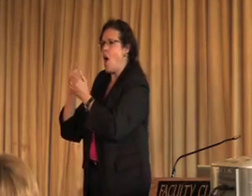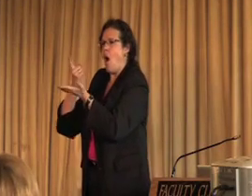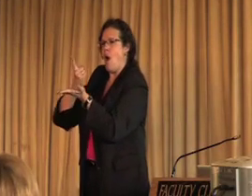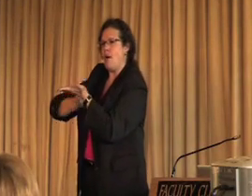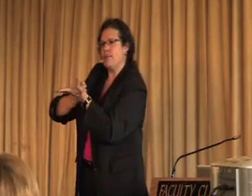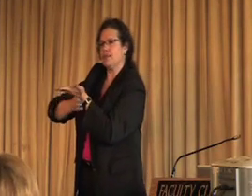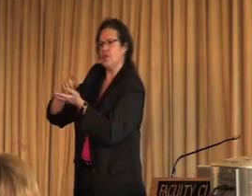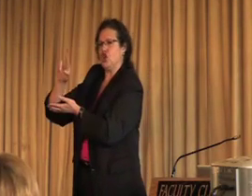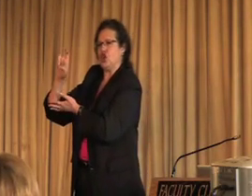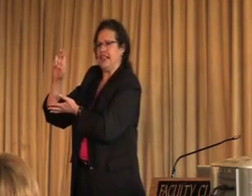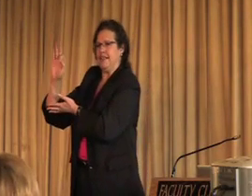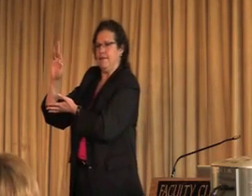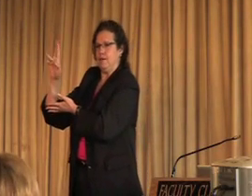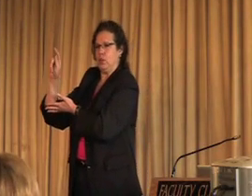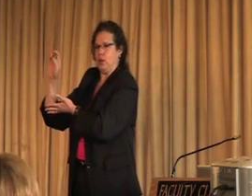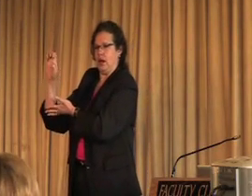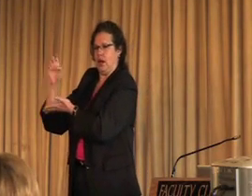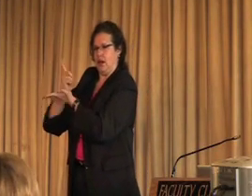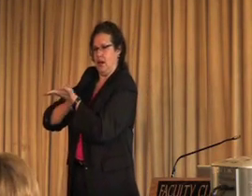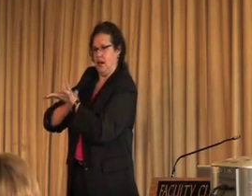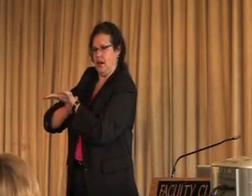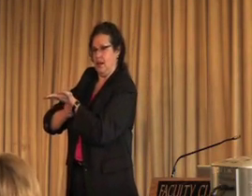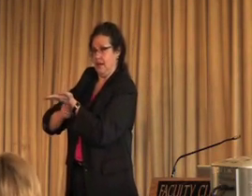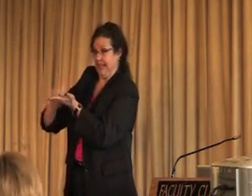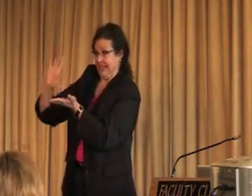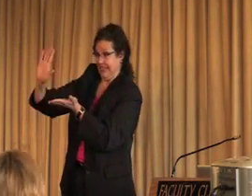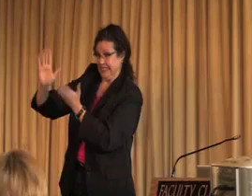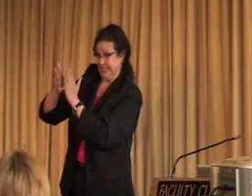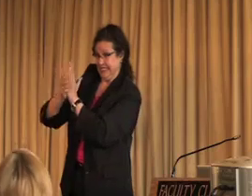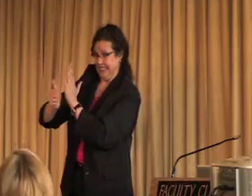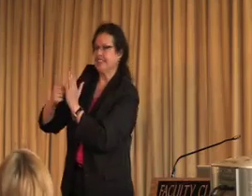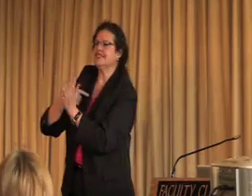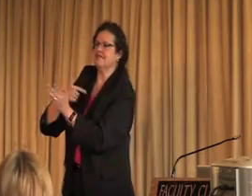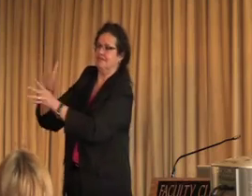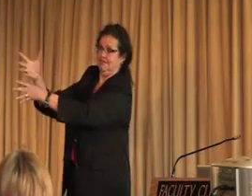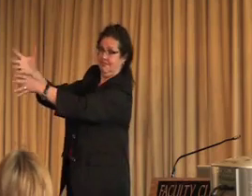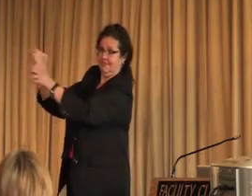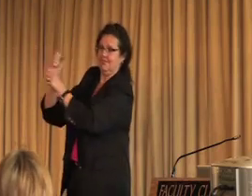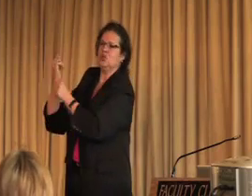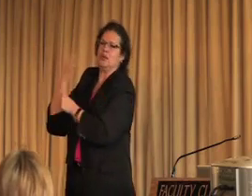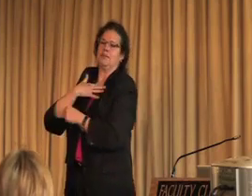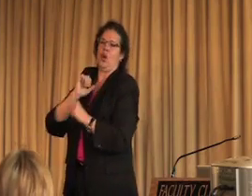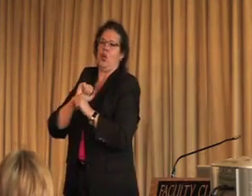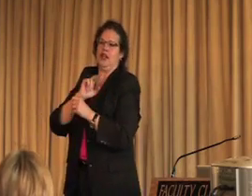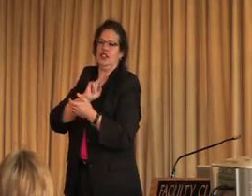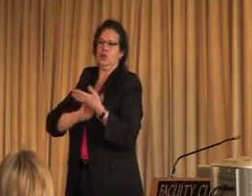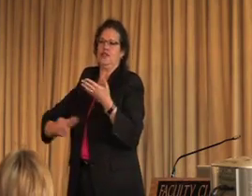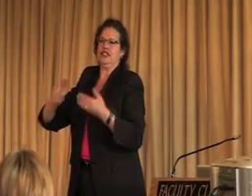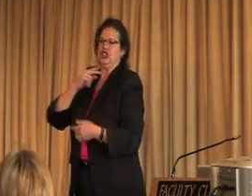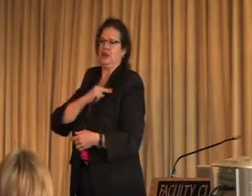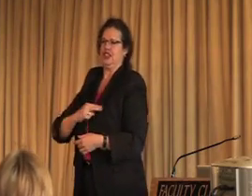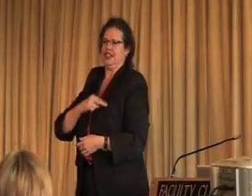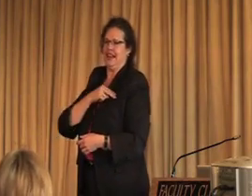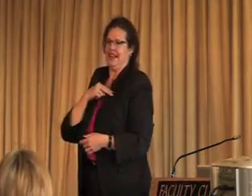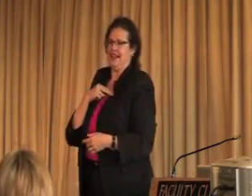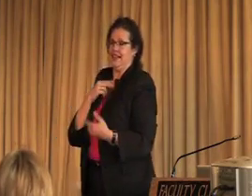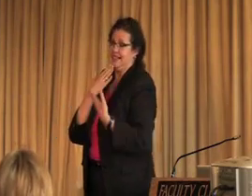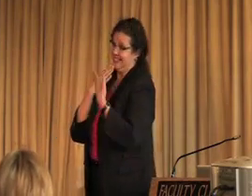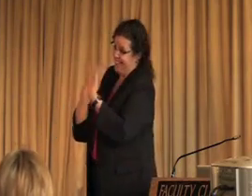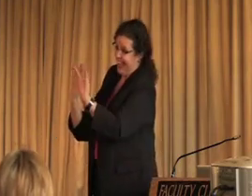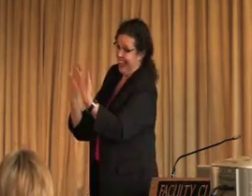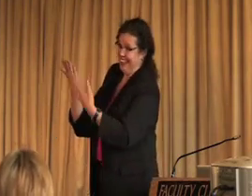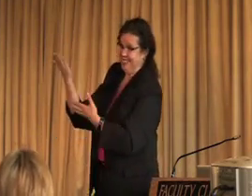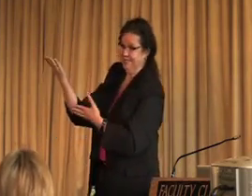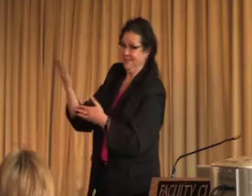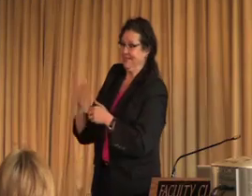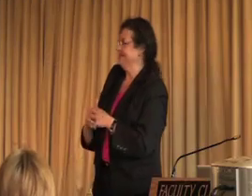I observed his technique, I observed his creative dialogue, his diplomacy, and I have taken